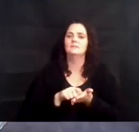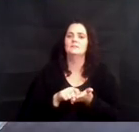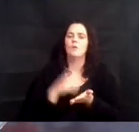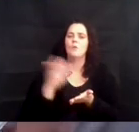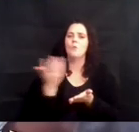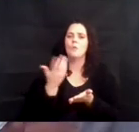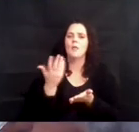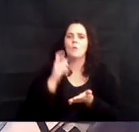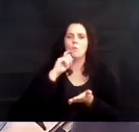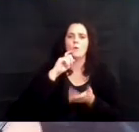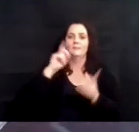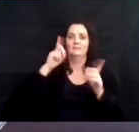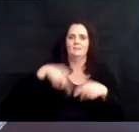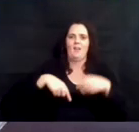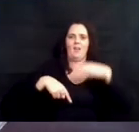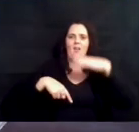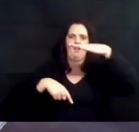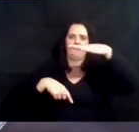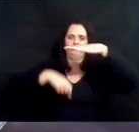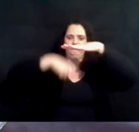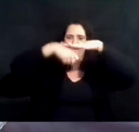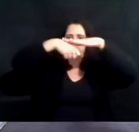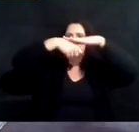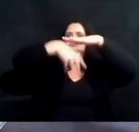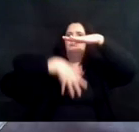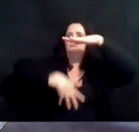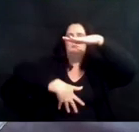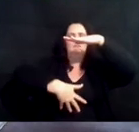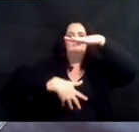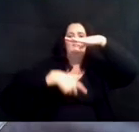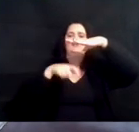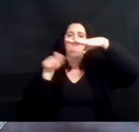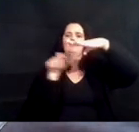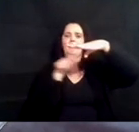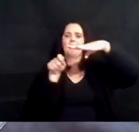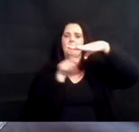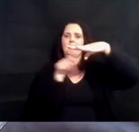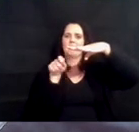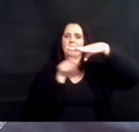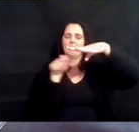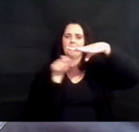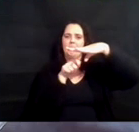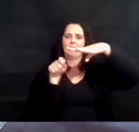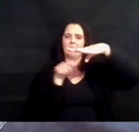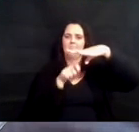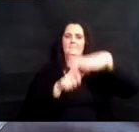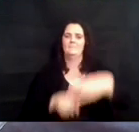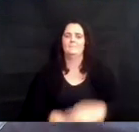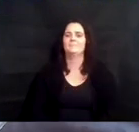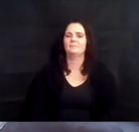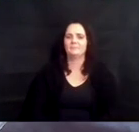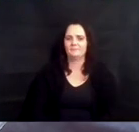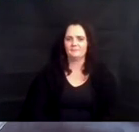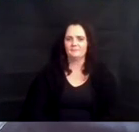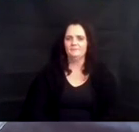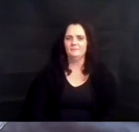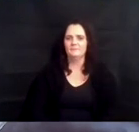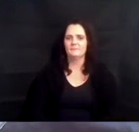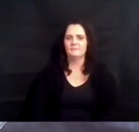the top. Alright, so now, just gonna come in with my eraser and I'm gonna cut the